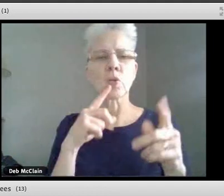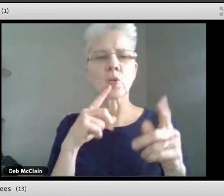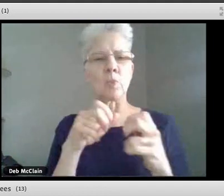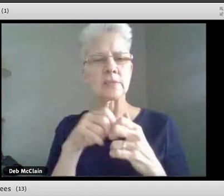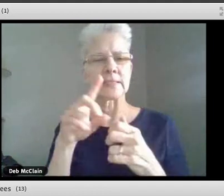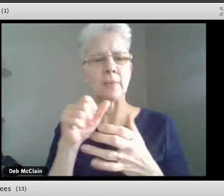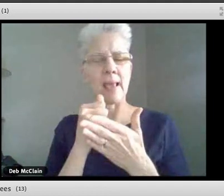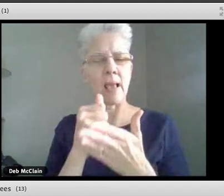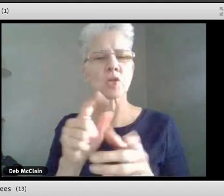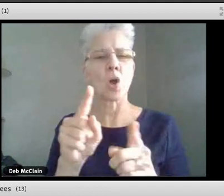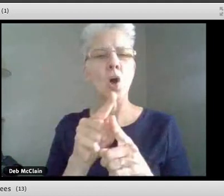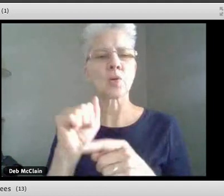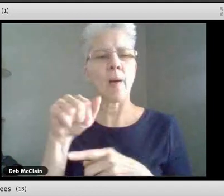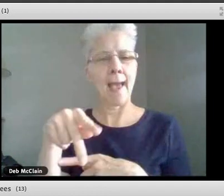if you qualify, called Bard,